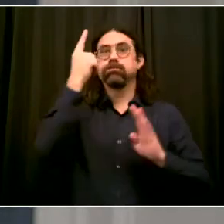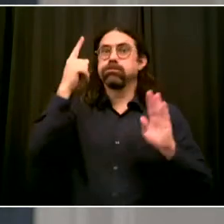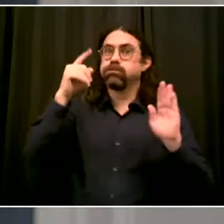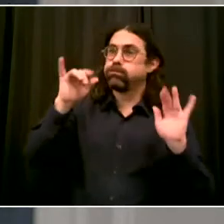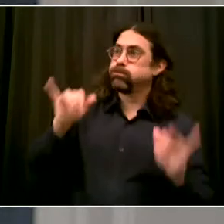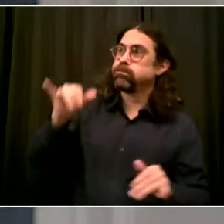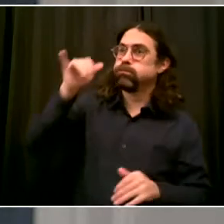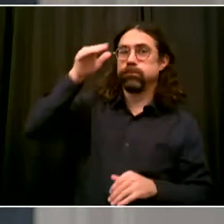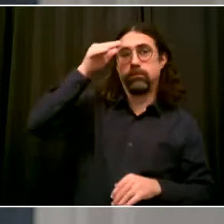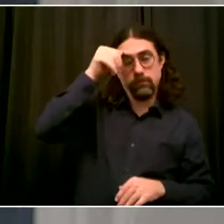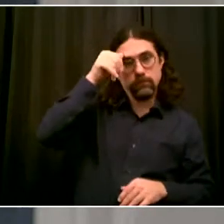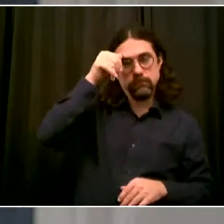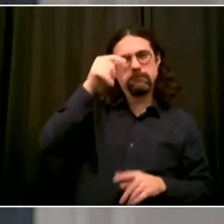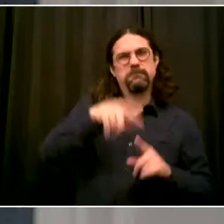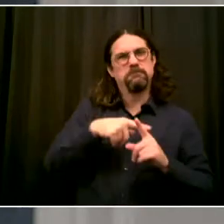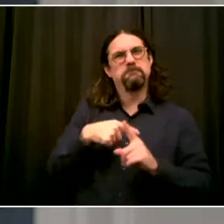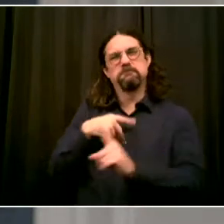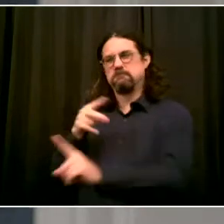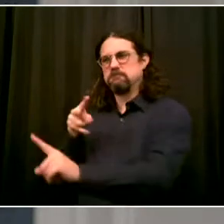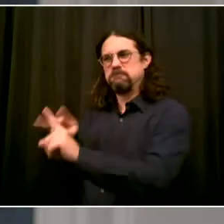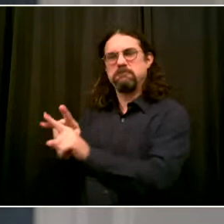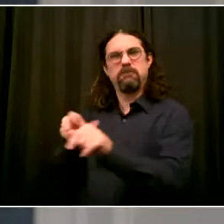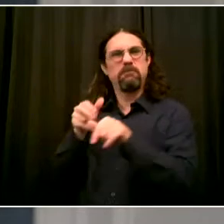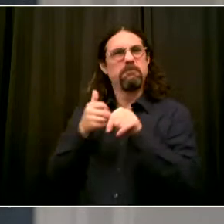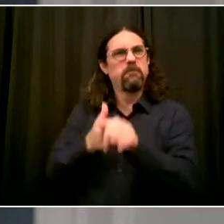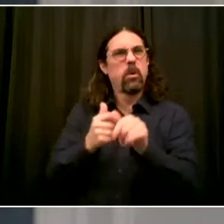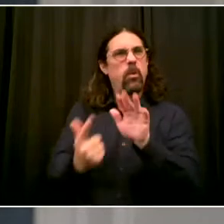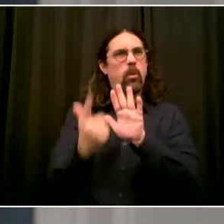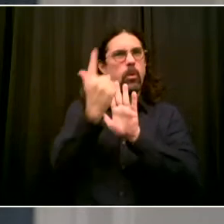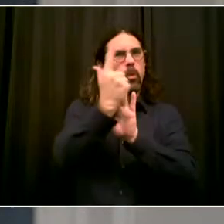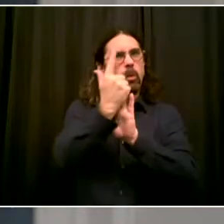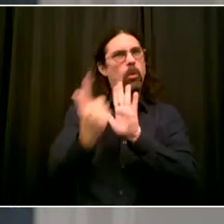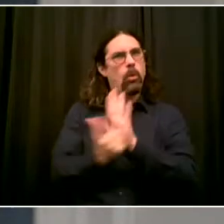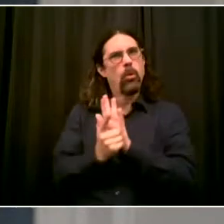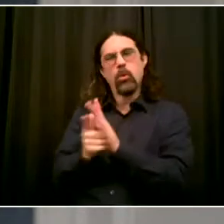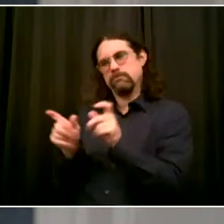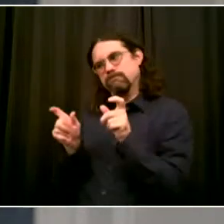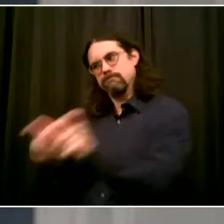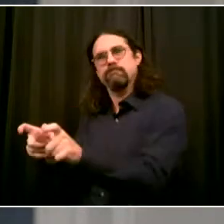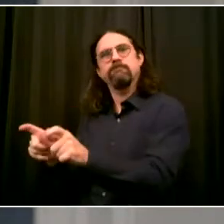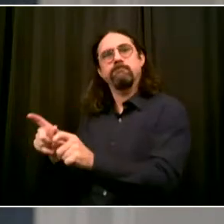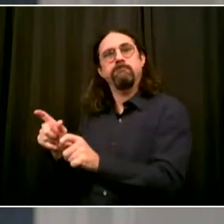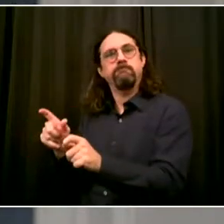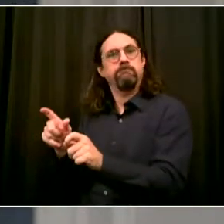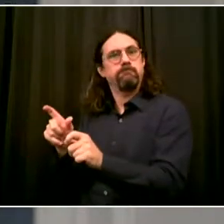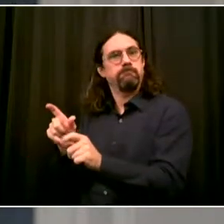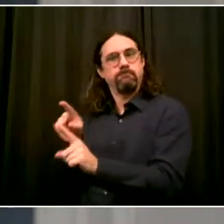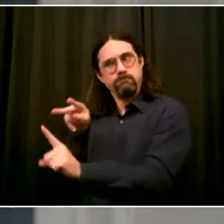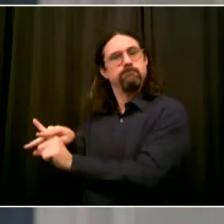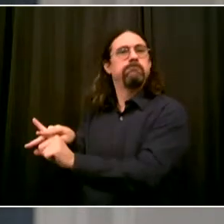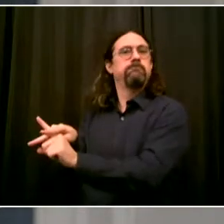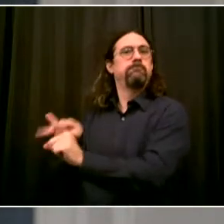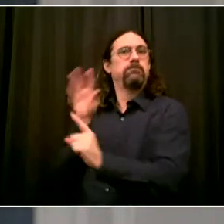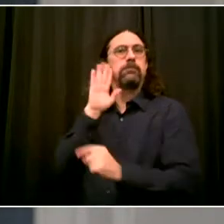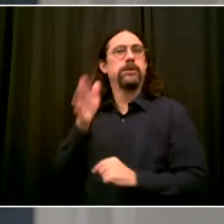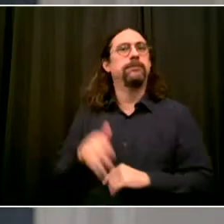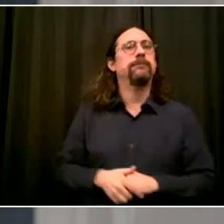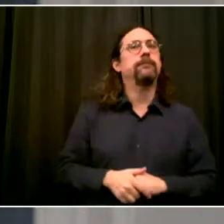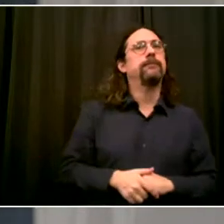FOR VIOLATING QUARANTINE. THE FINANCIAL PENALTY FOR THE CIVIL VIOLATION IS $1,000.. IF YOUOU VIOLATE THE QUARANTINE